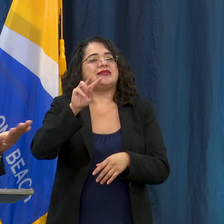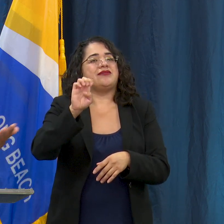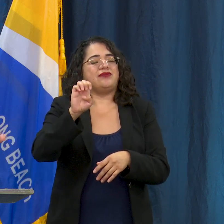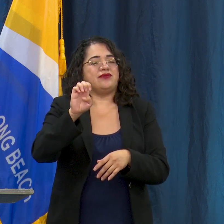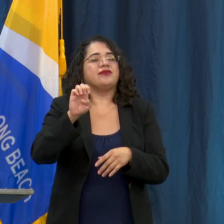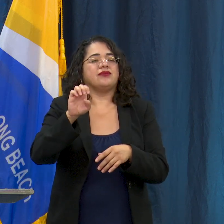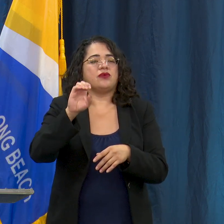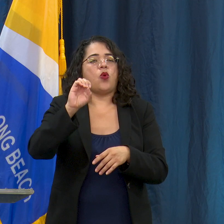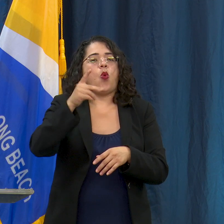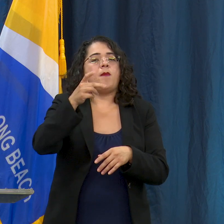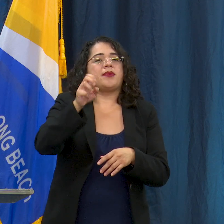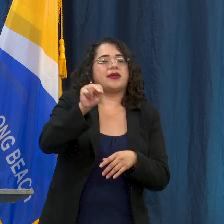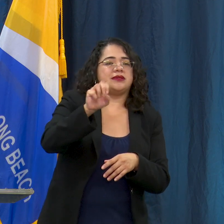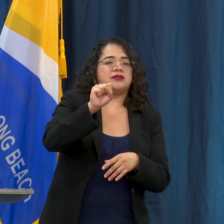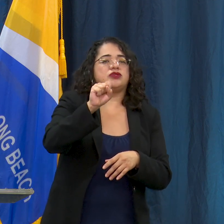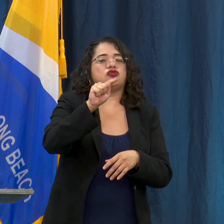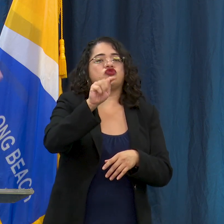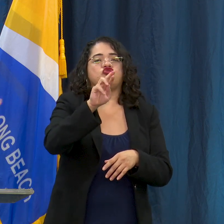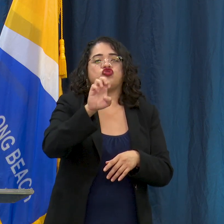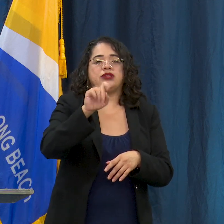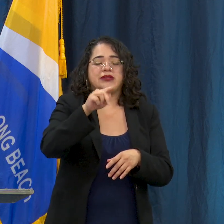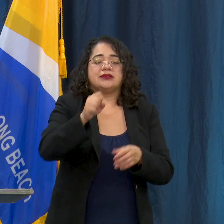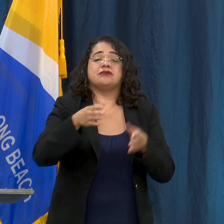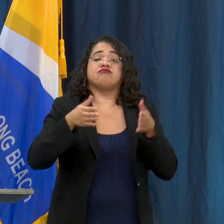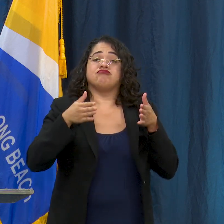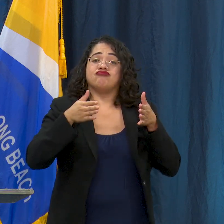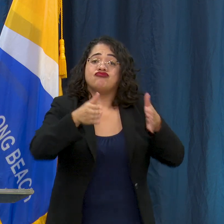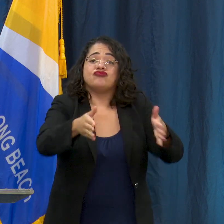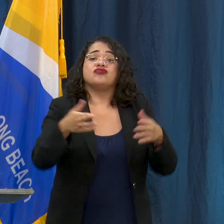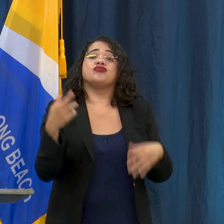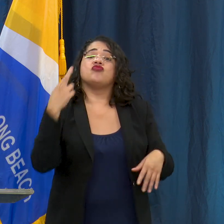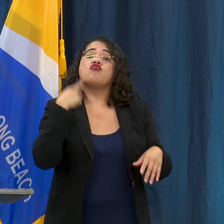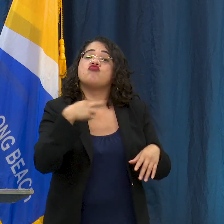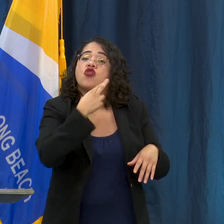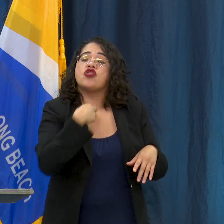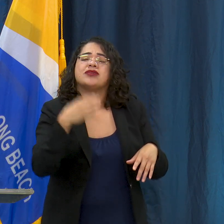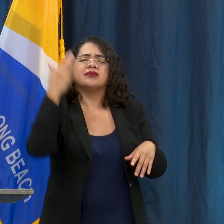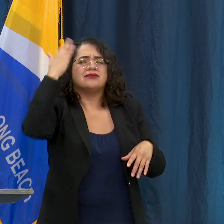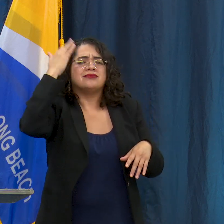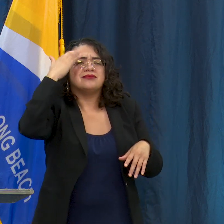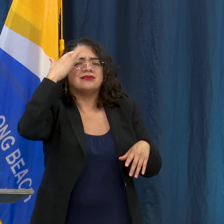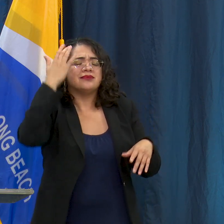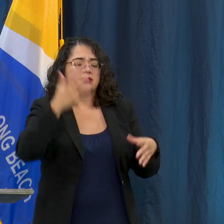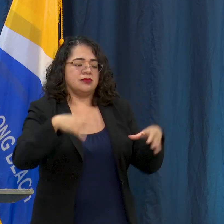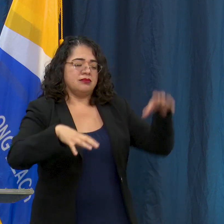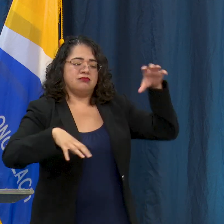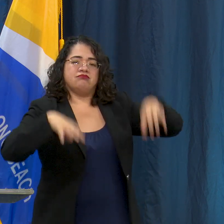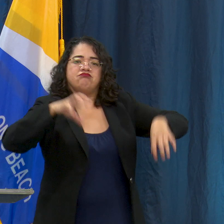across the city on street parking, parking lots, plazas, and promenades. Just in